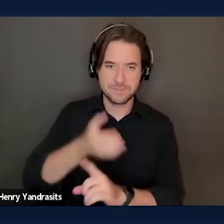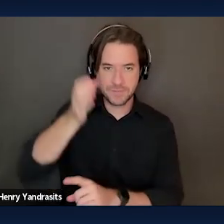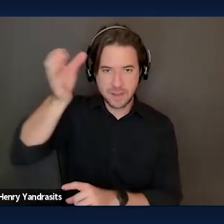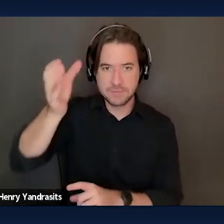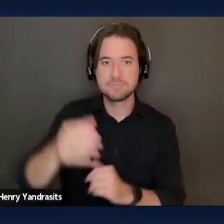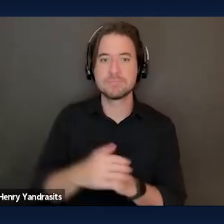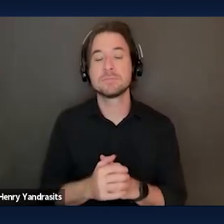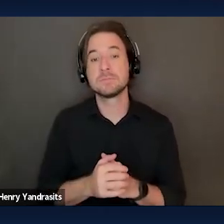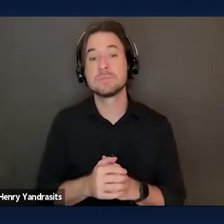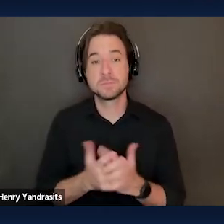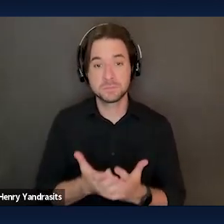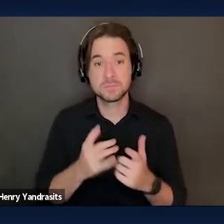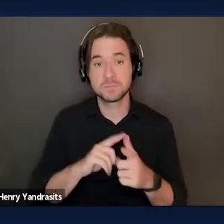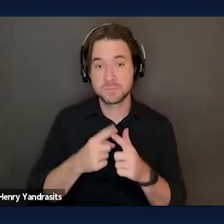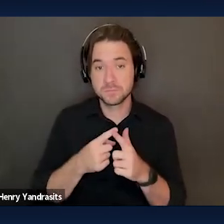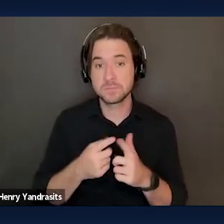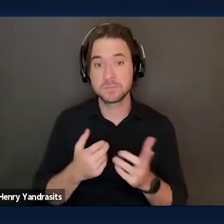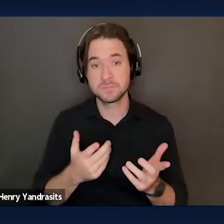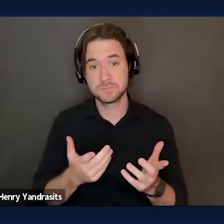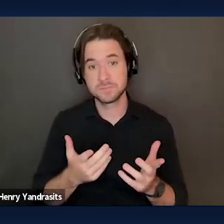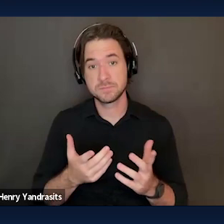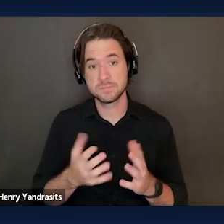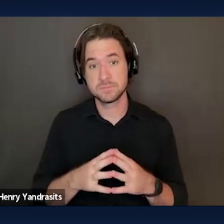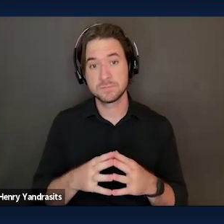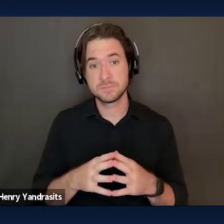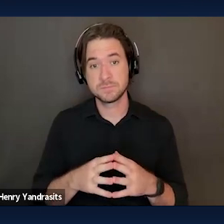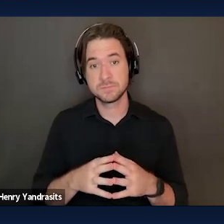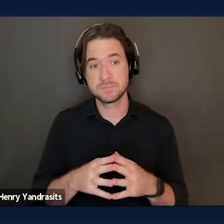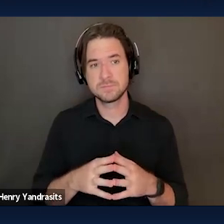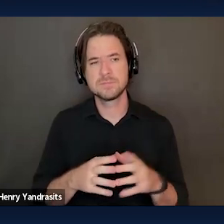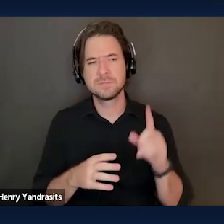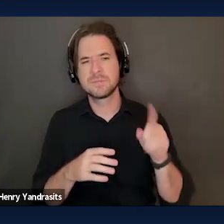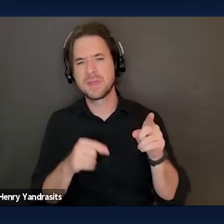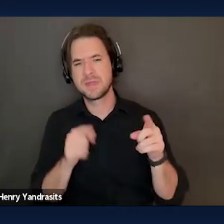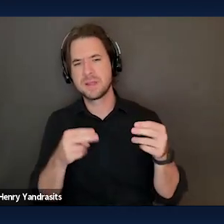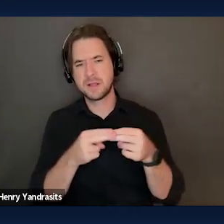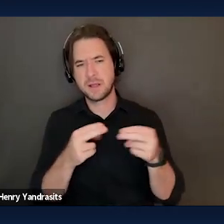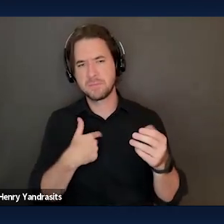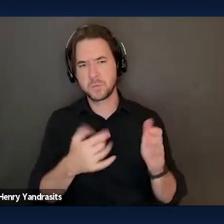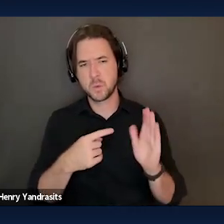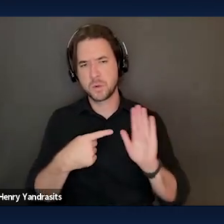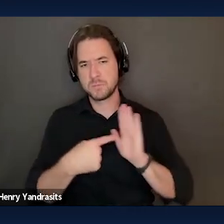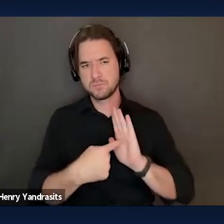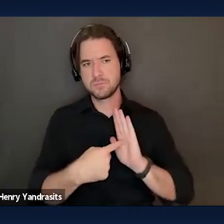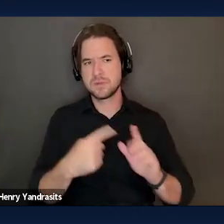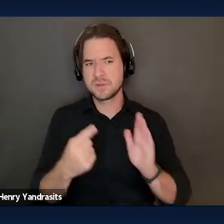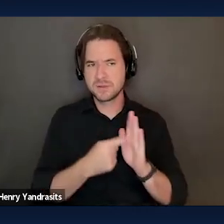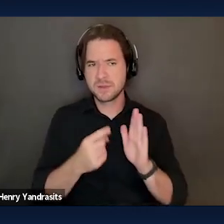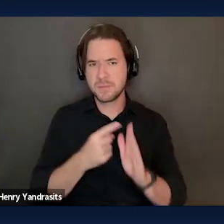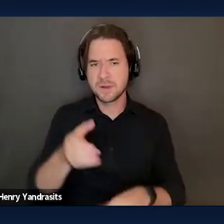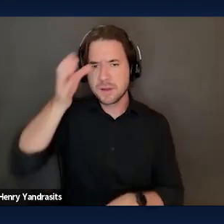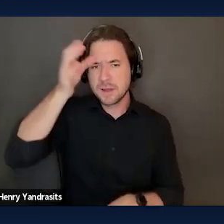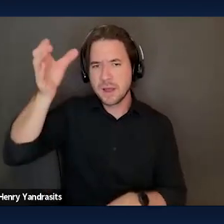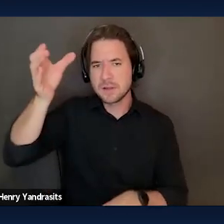And we would then… I wanted, um… With this slide, I wanted to point out that sometimes we broke out a concept group.